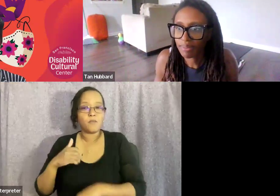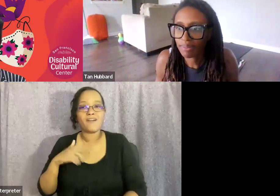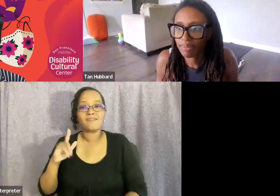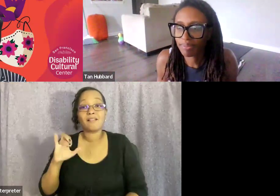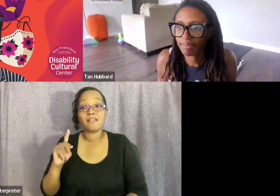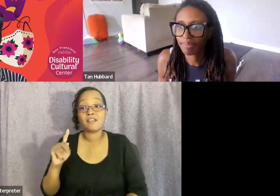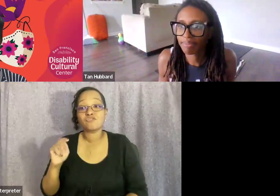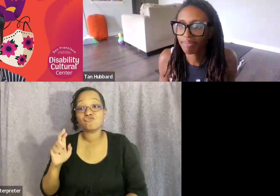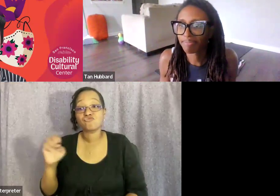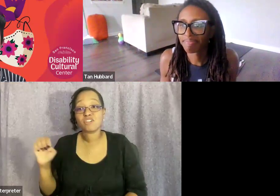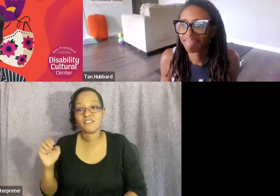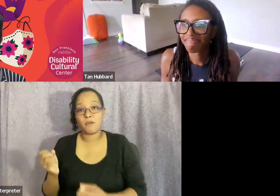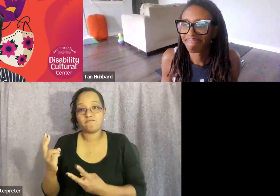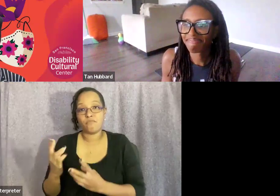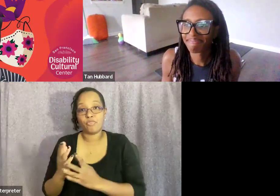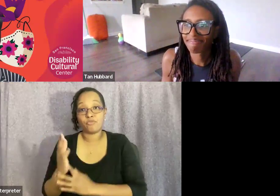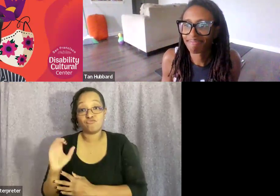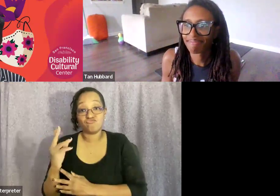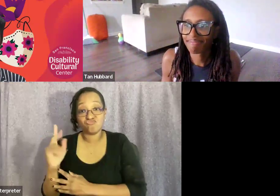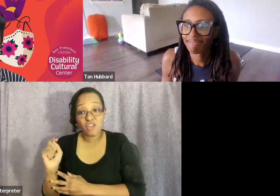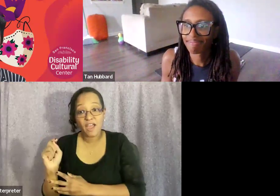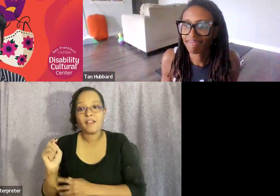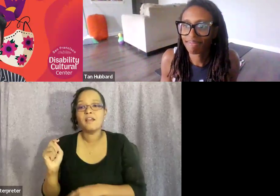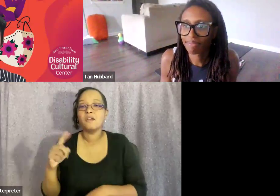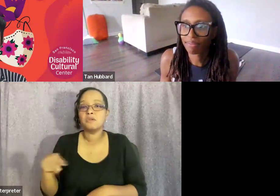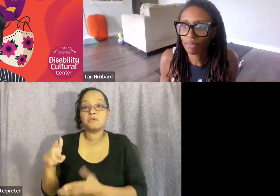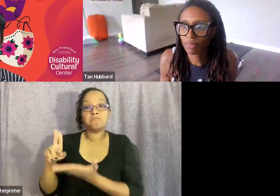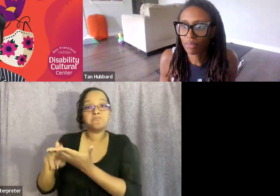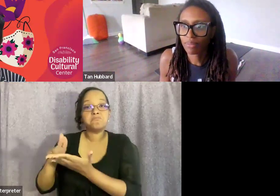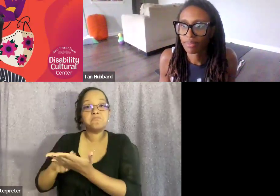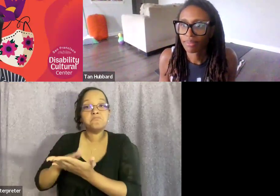where you can sign up and find us.